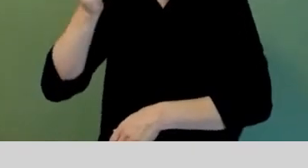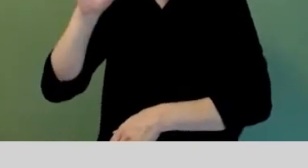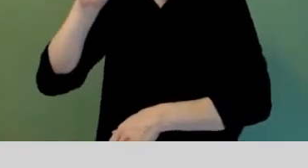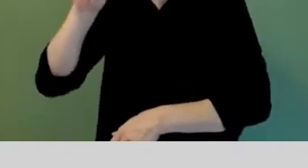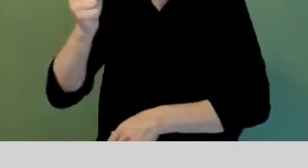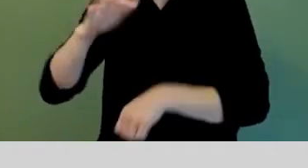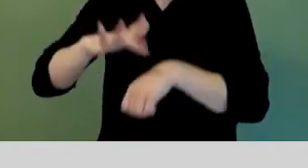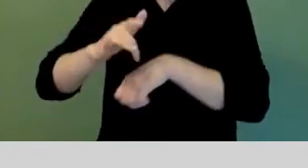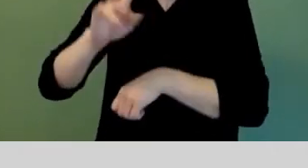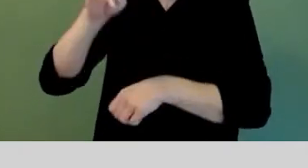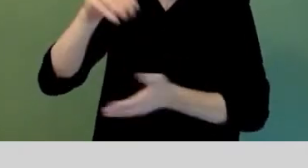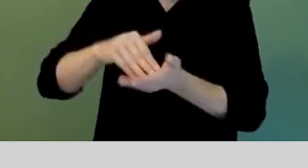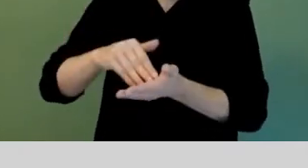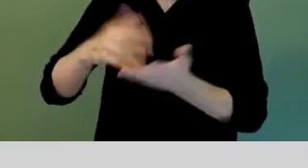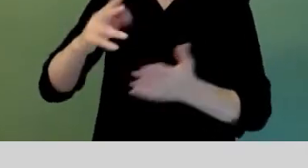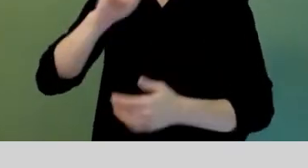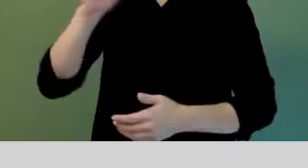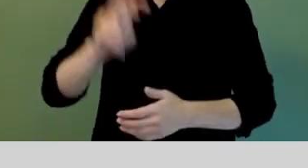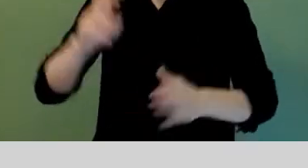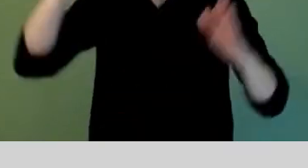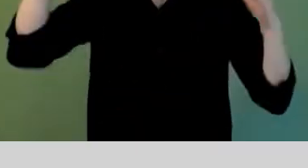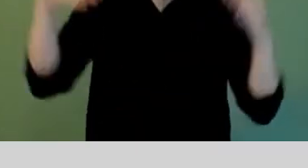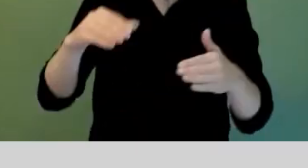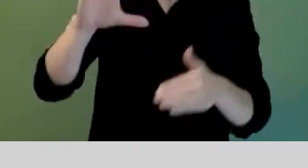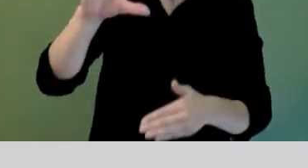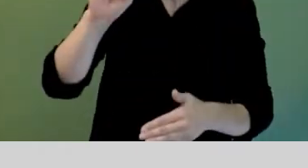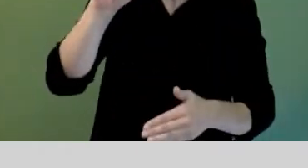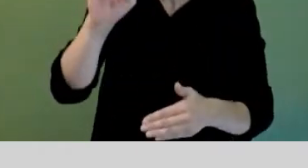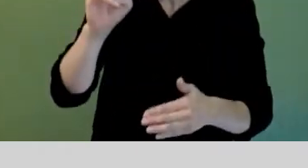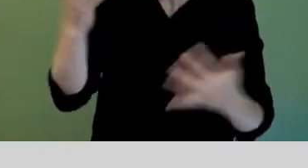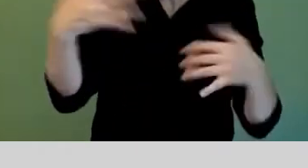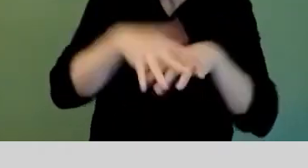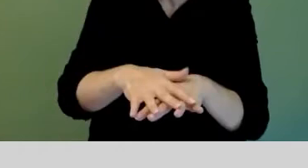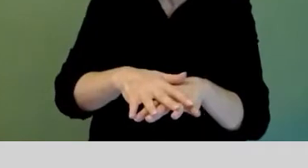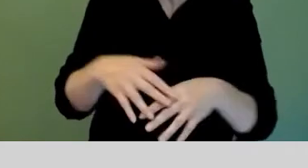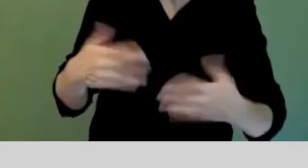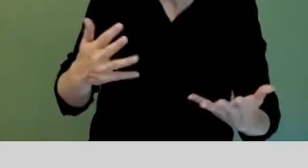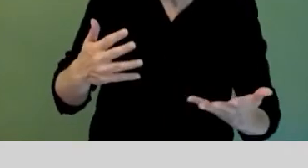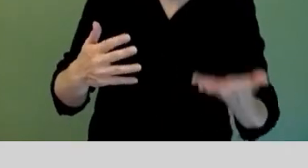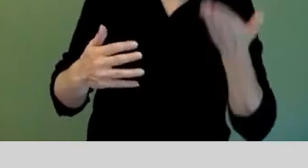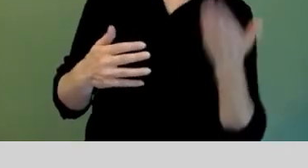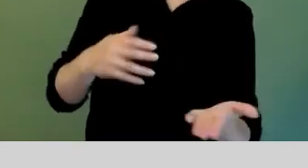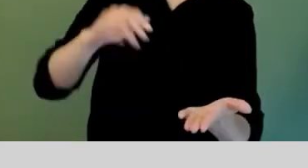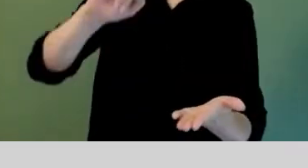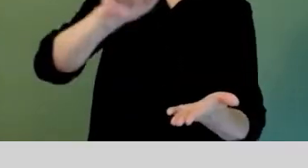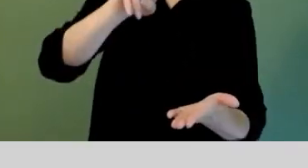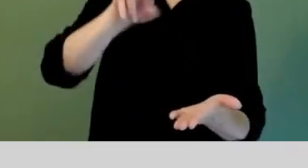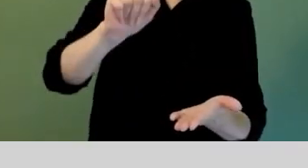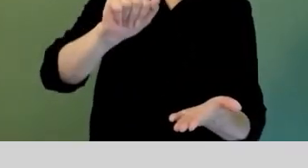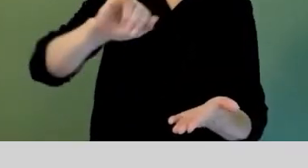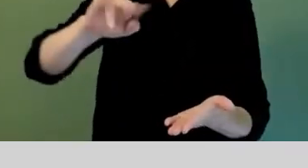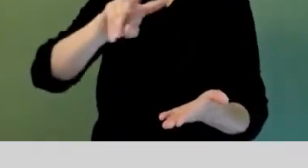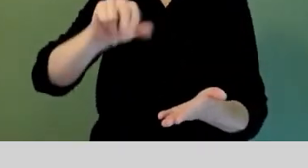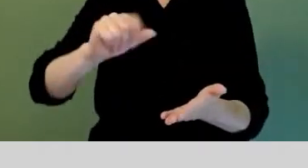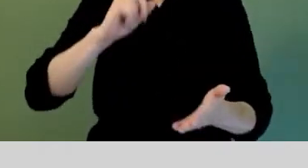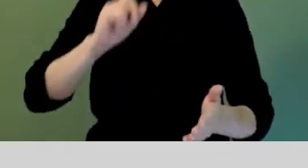which was Java. Java has very firm ideas about how code should be organized.